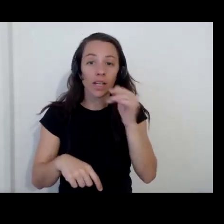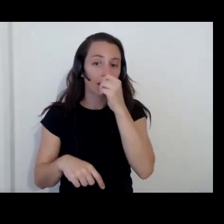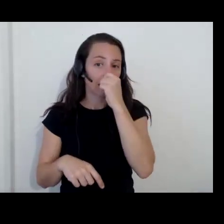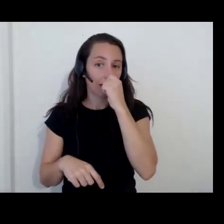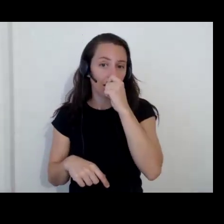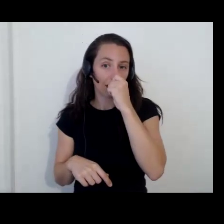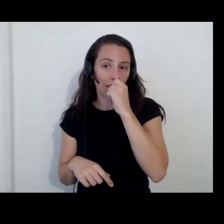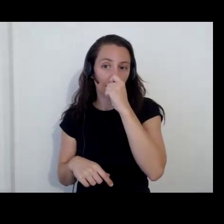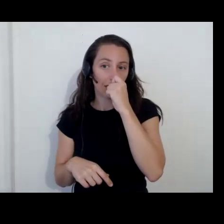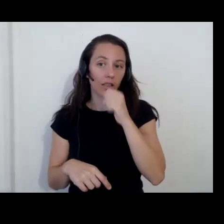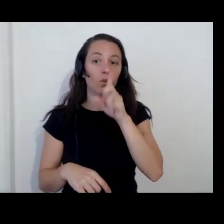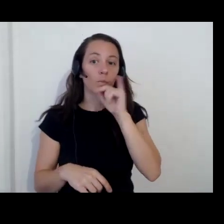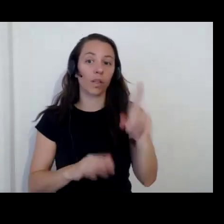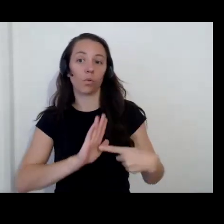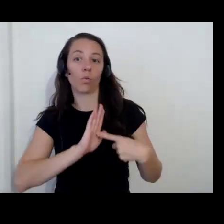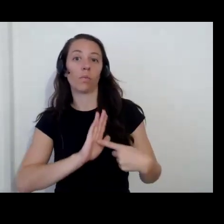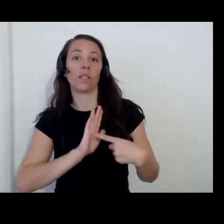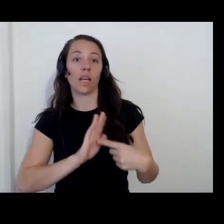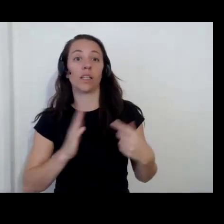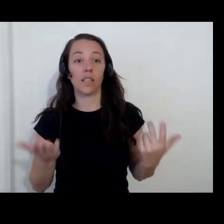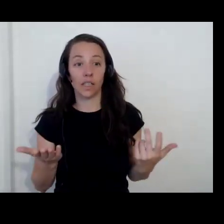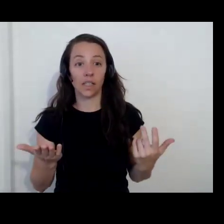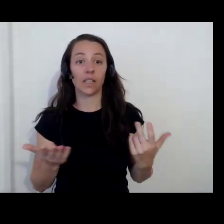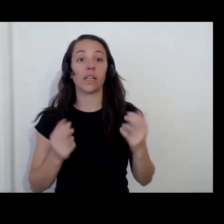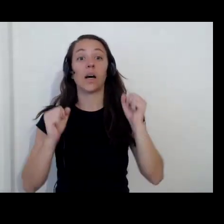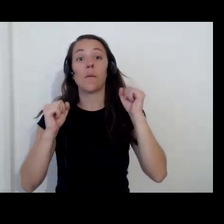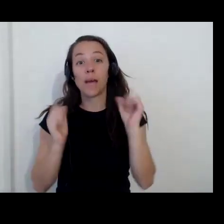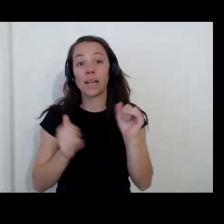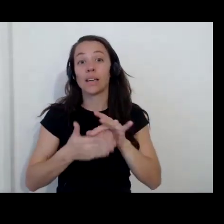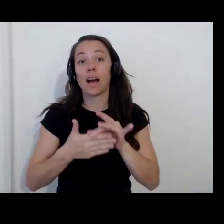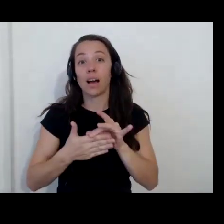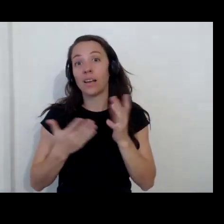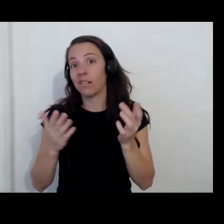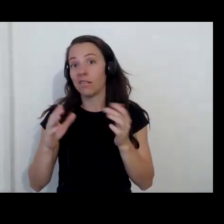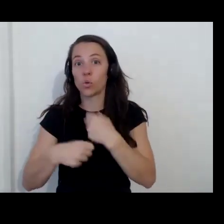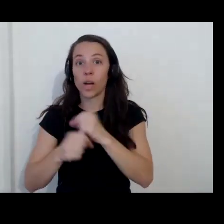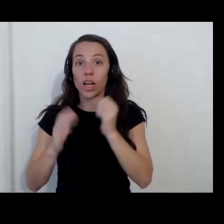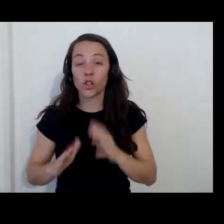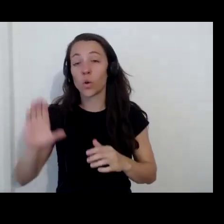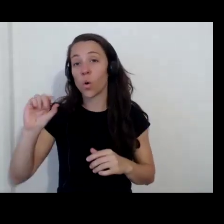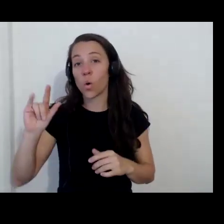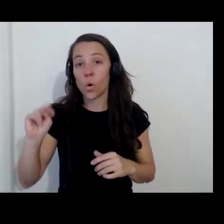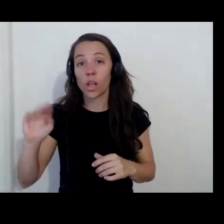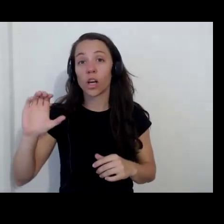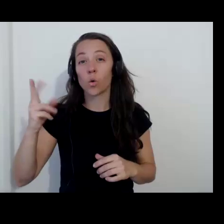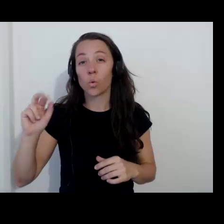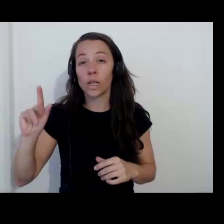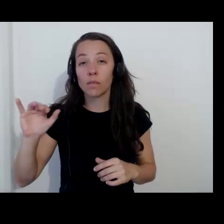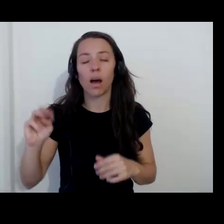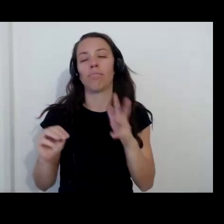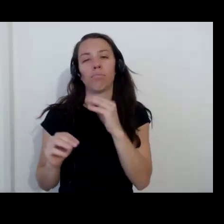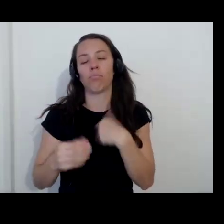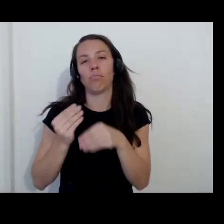We represented amazing content creators such as Colin Charisma and too many to mention. So we grew quickly.